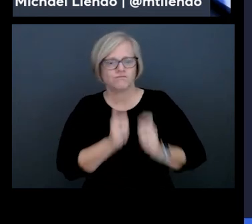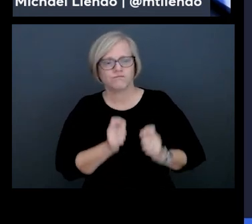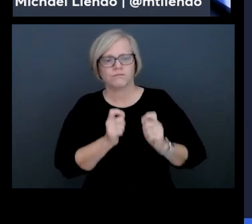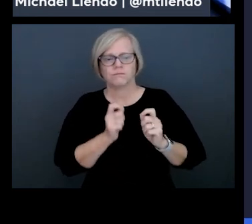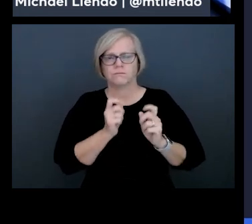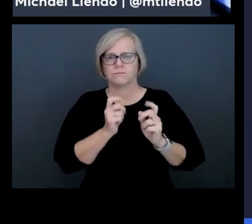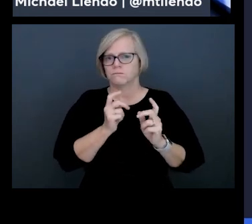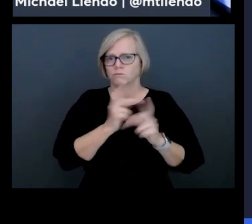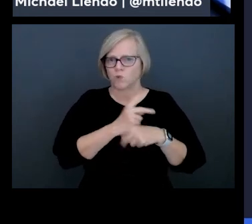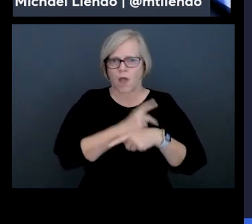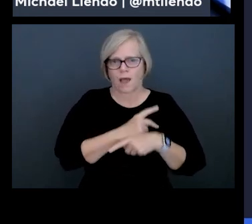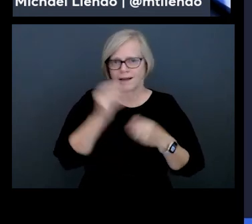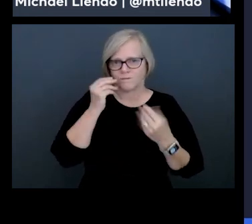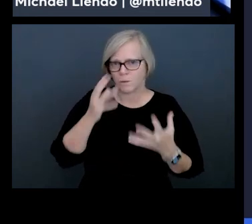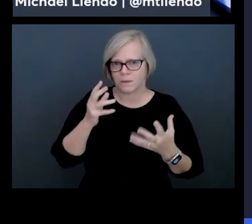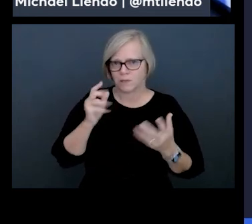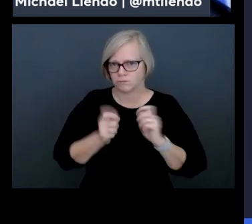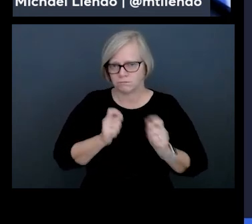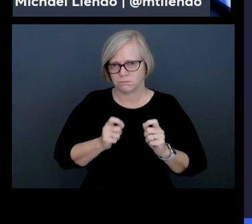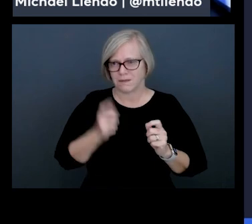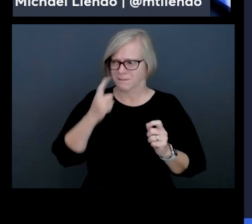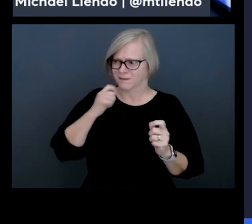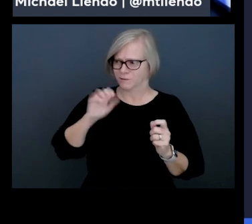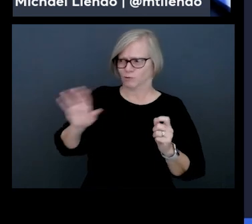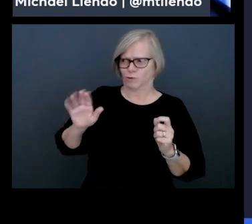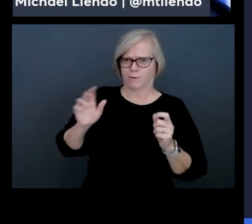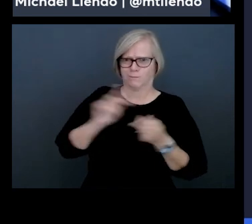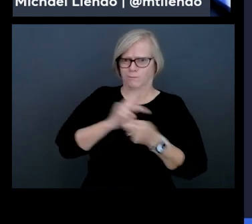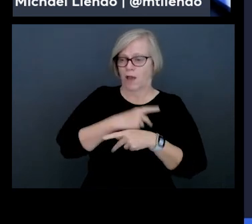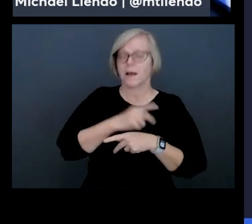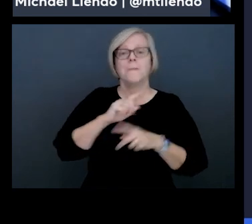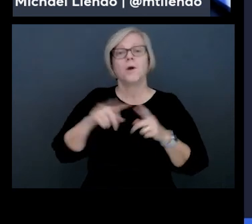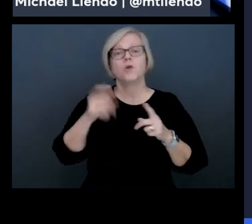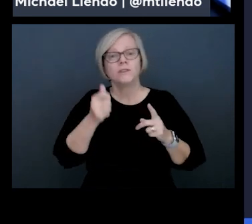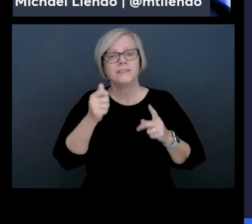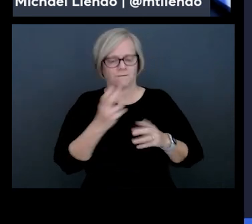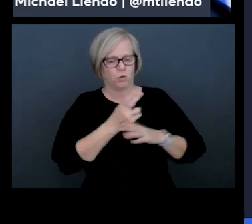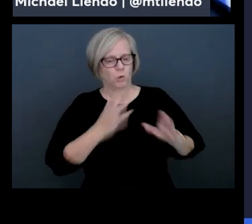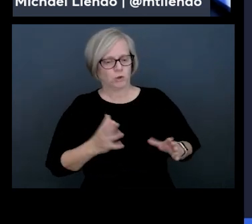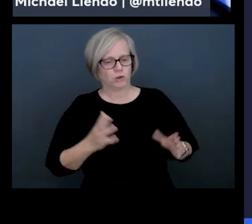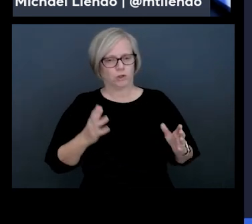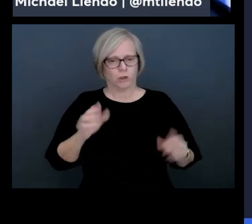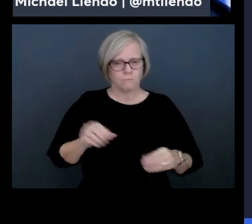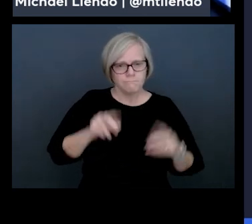But if you are a user on the website or you're someone trying to buy the coffee,